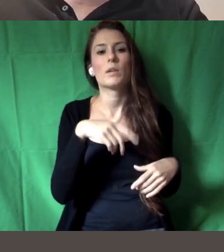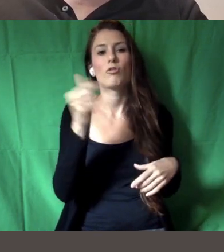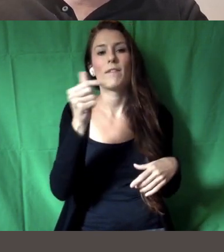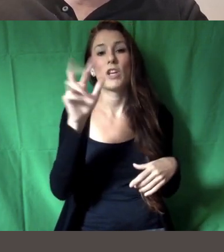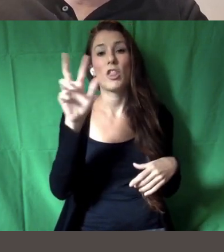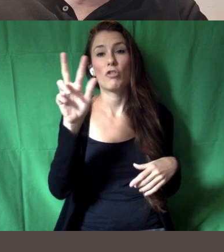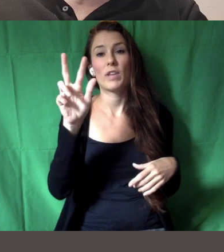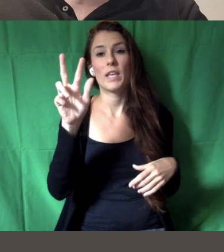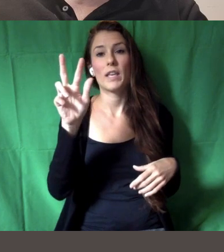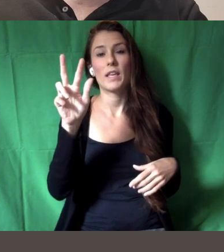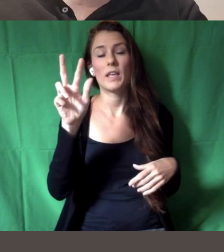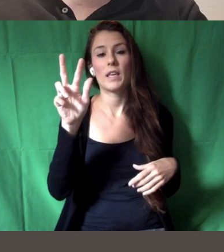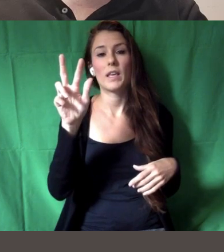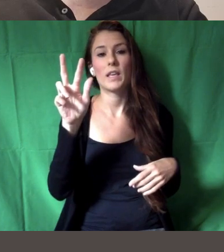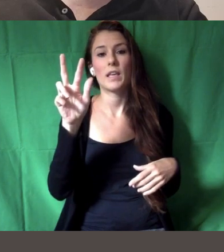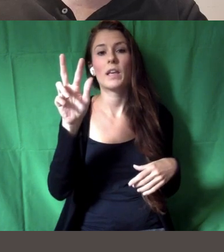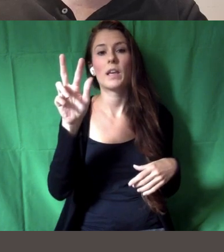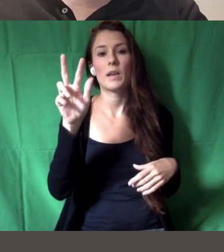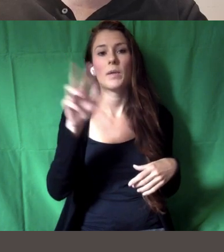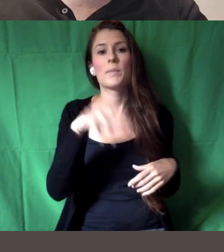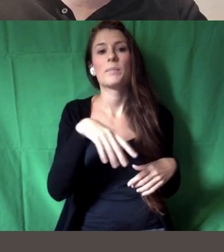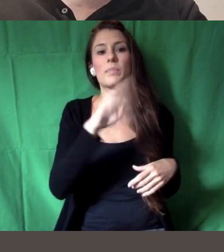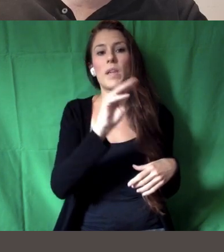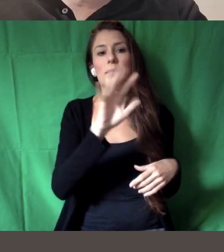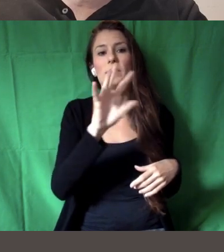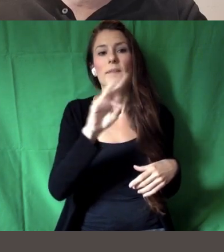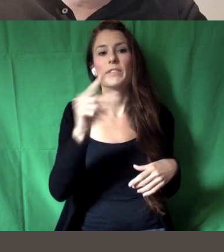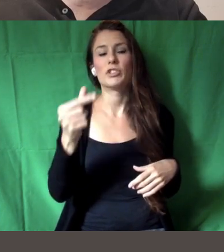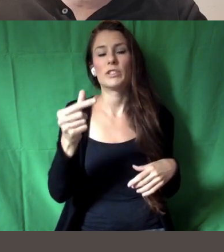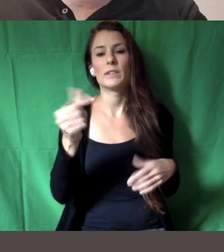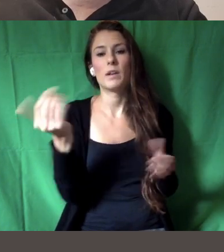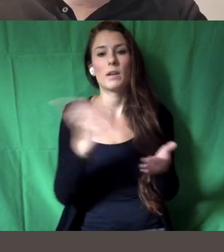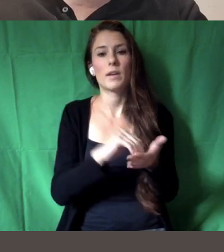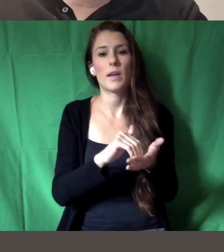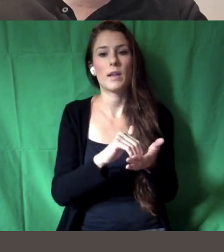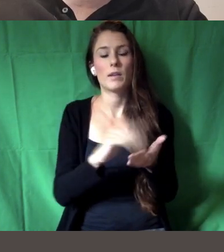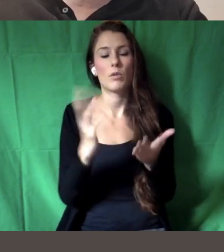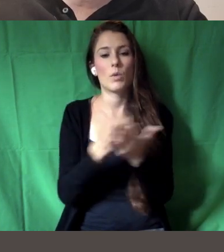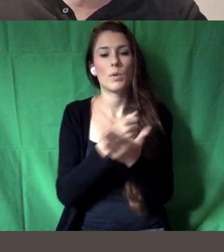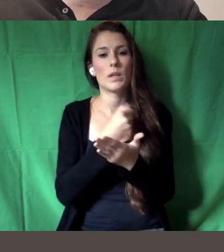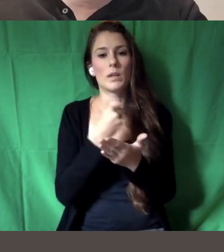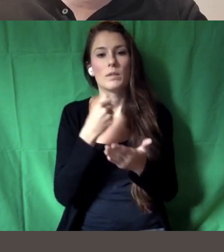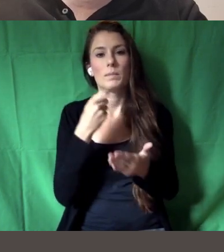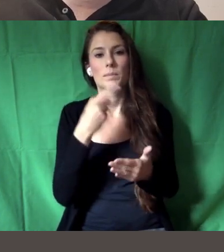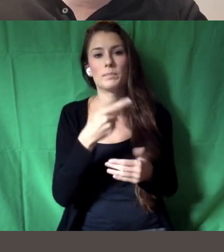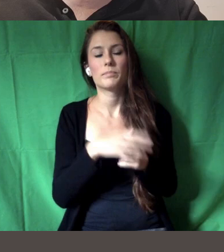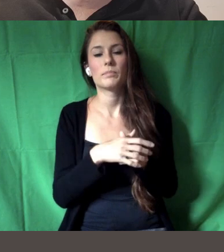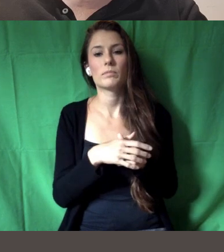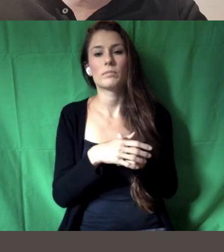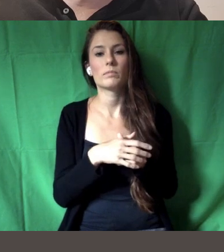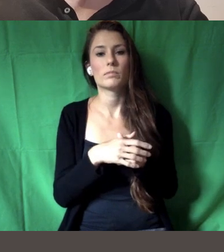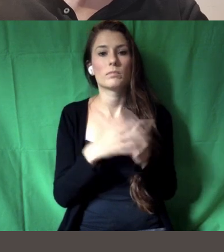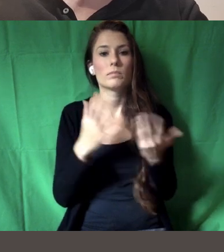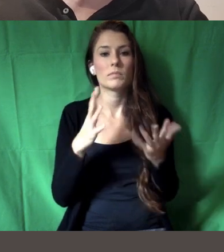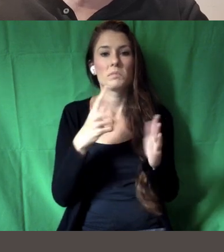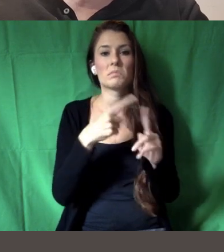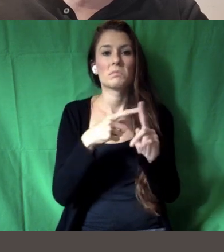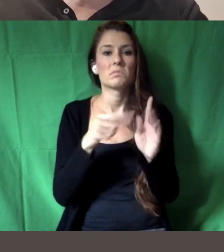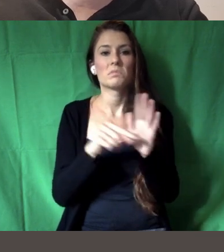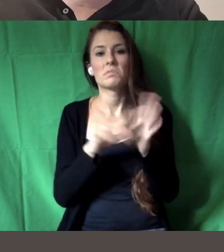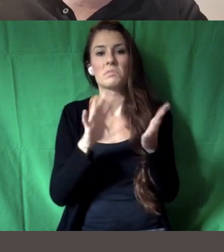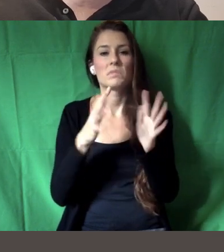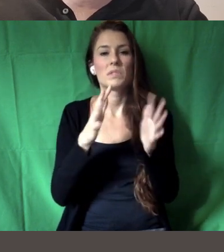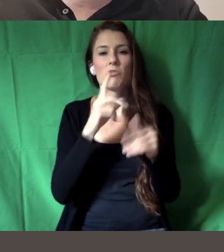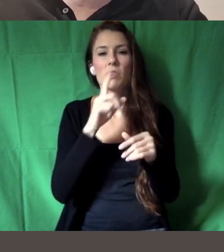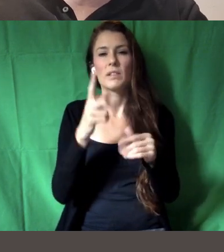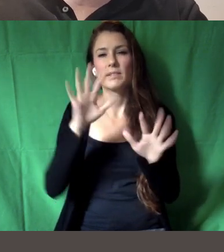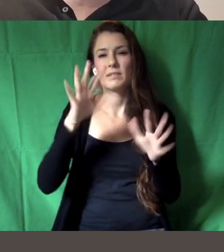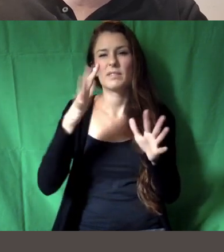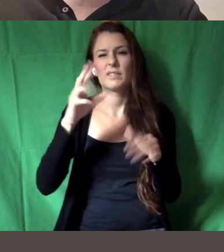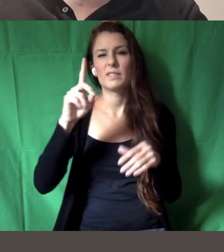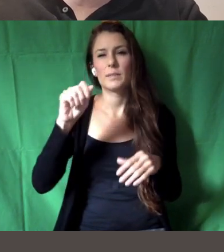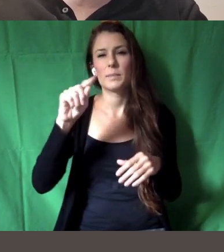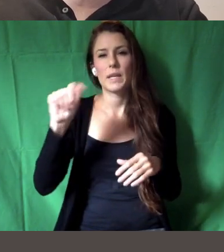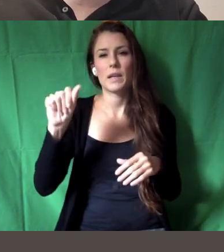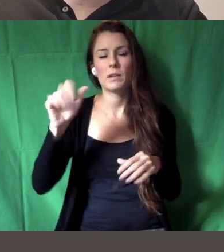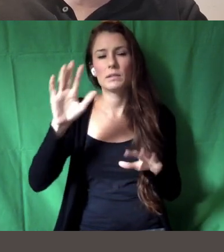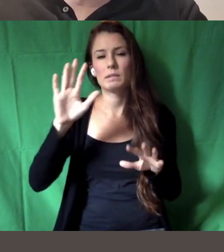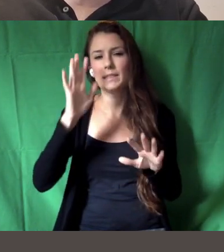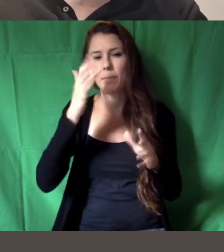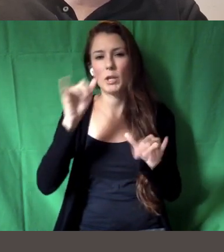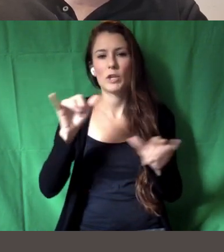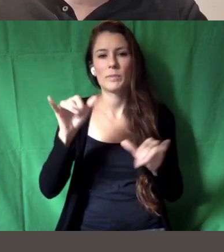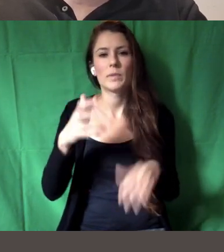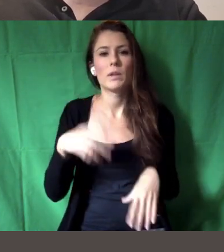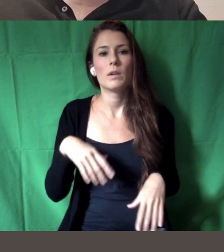Graviton 3 M7g again is the winner, plus minus the same data. And AMD based M7a is a